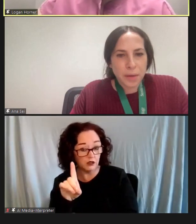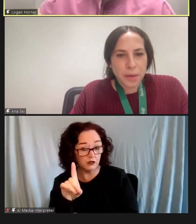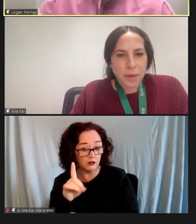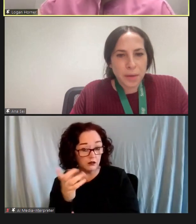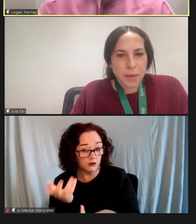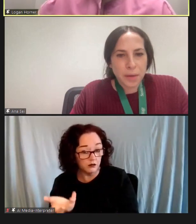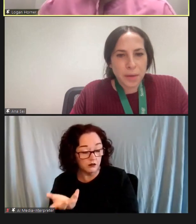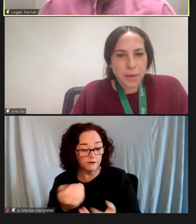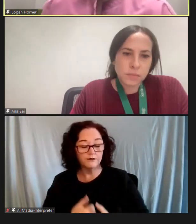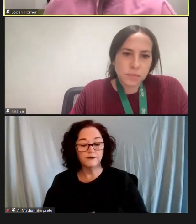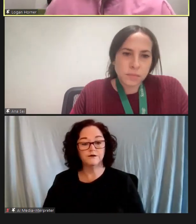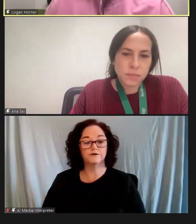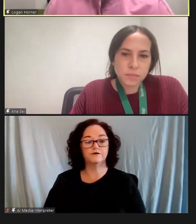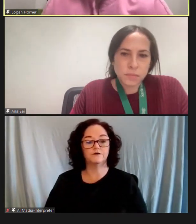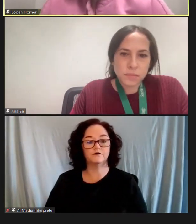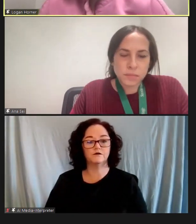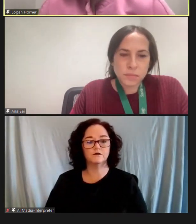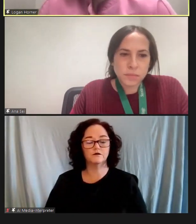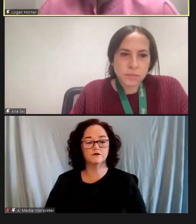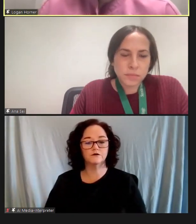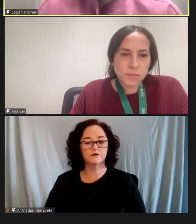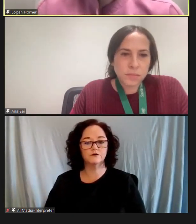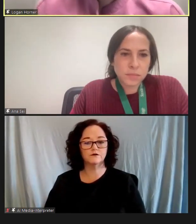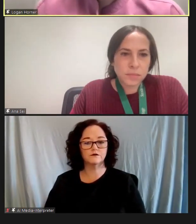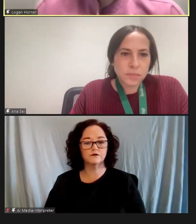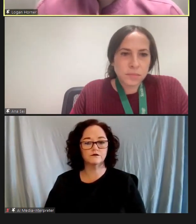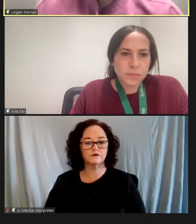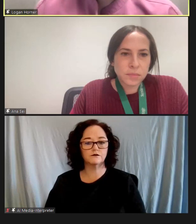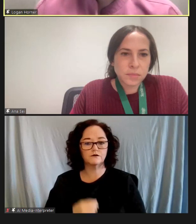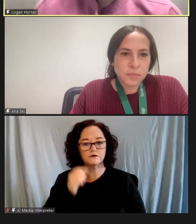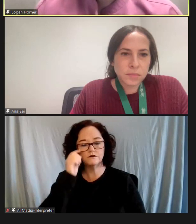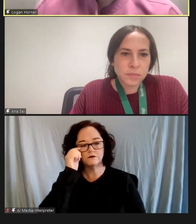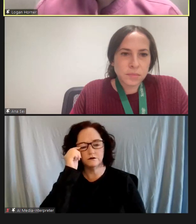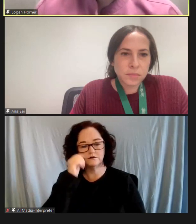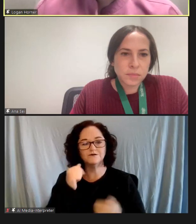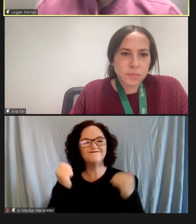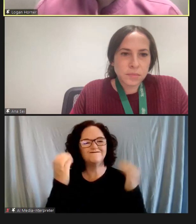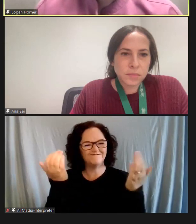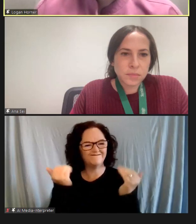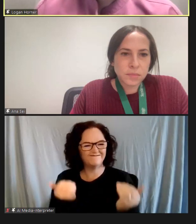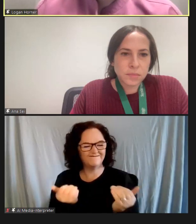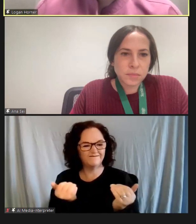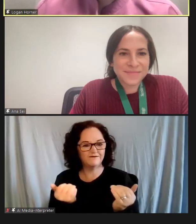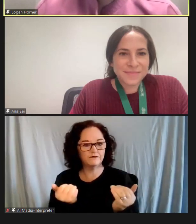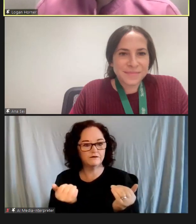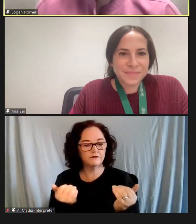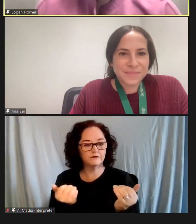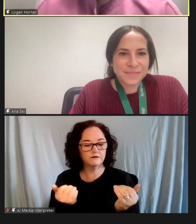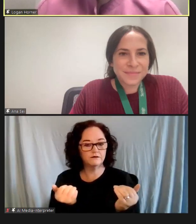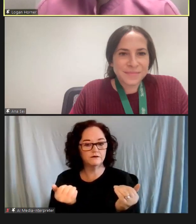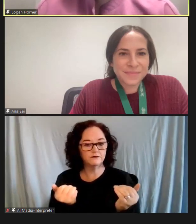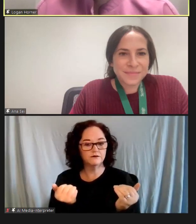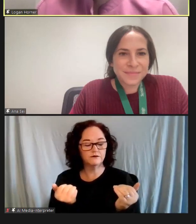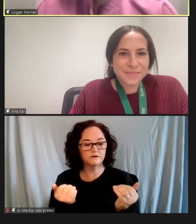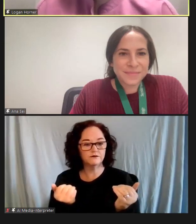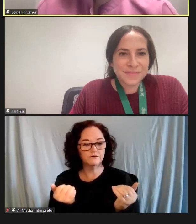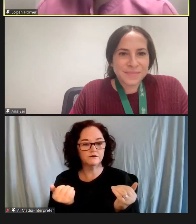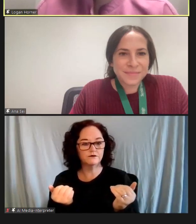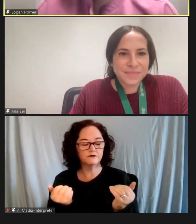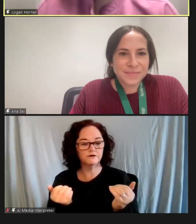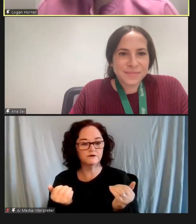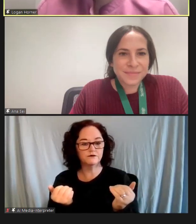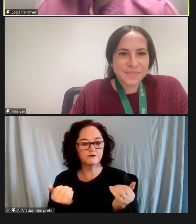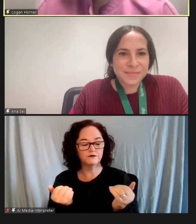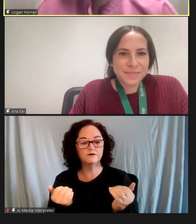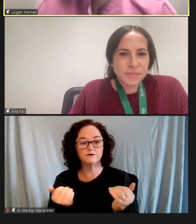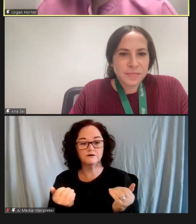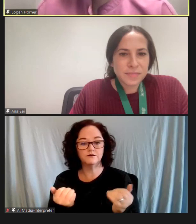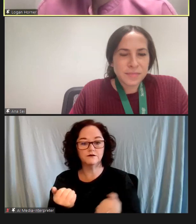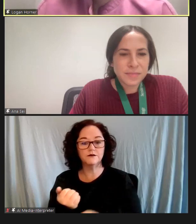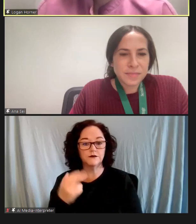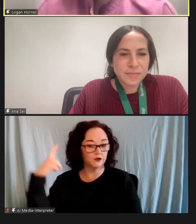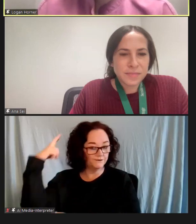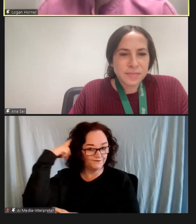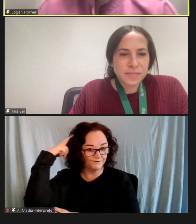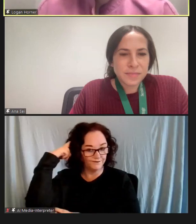that so our next profile